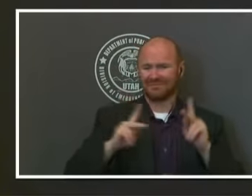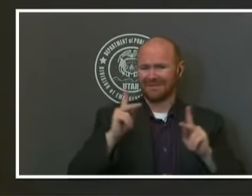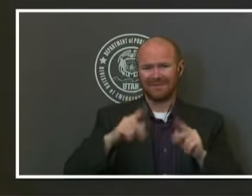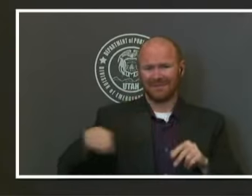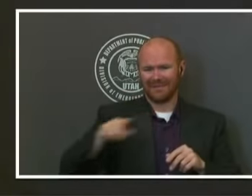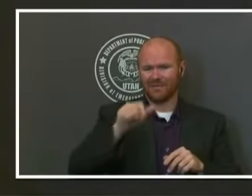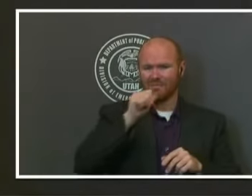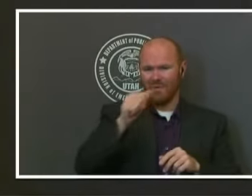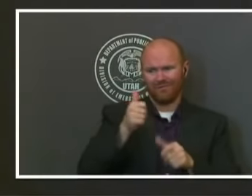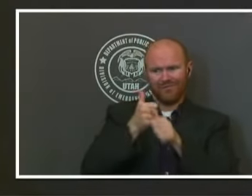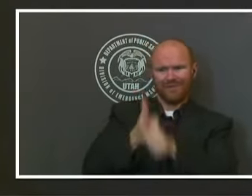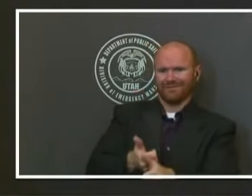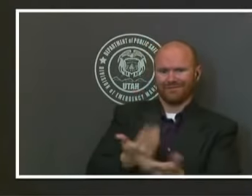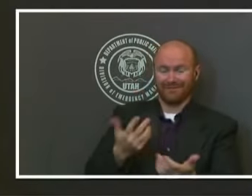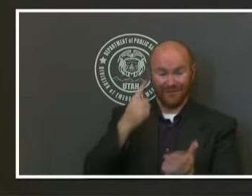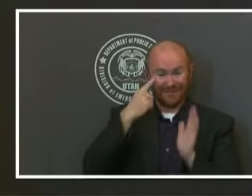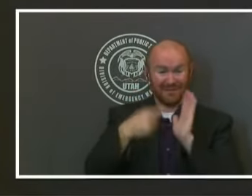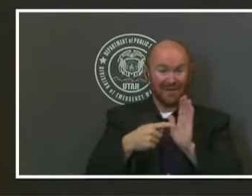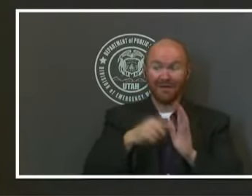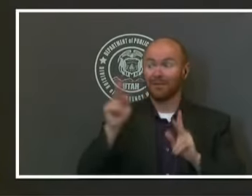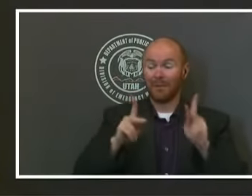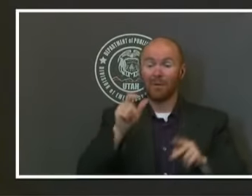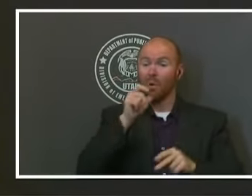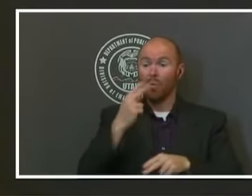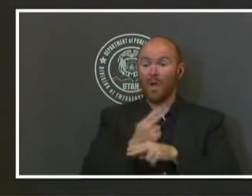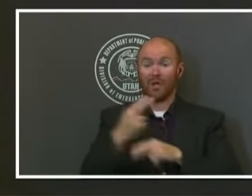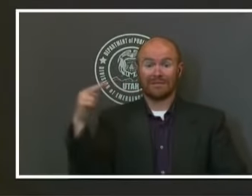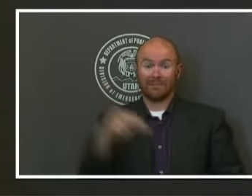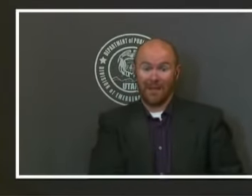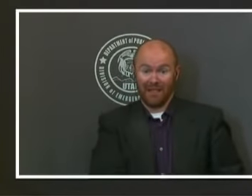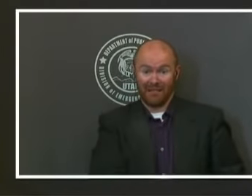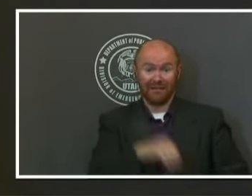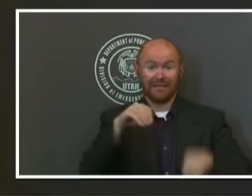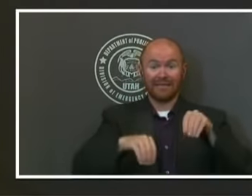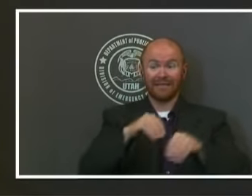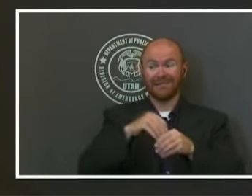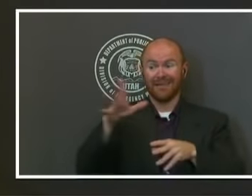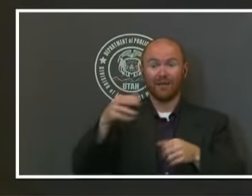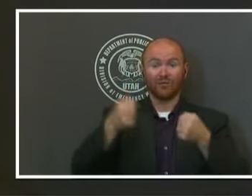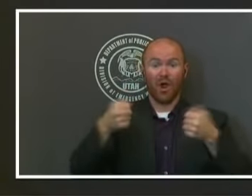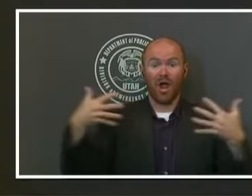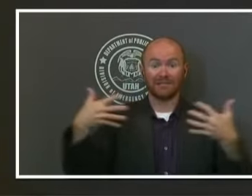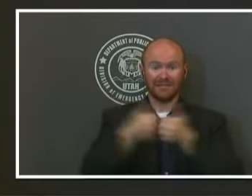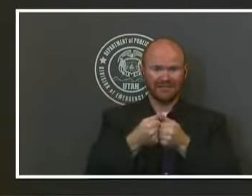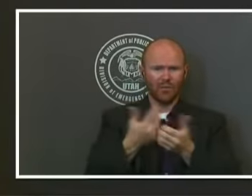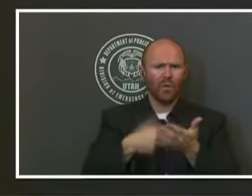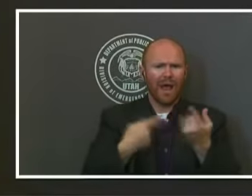belts all the time have accidents there's a lot of